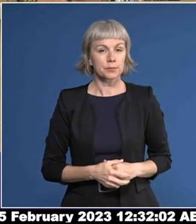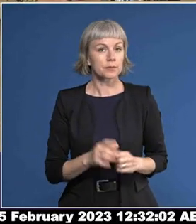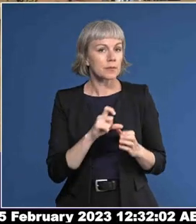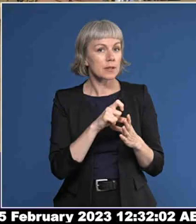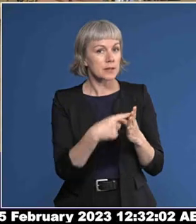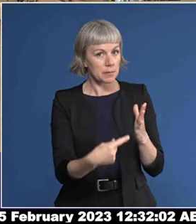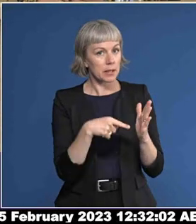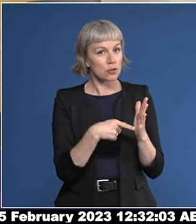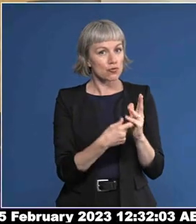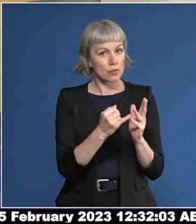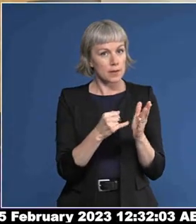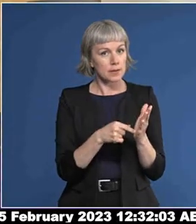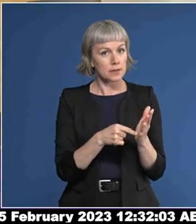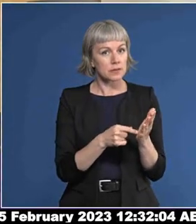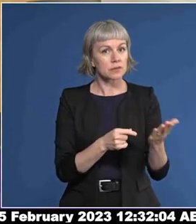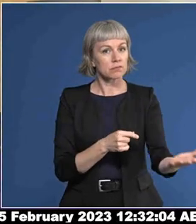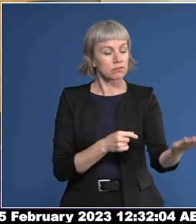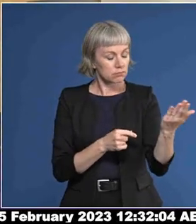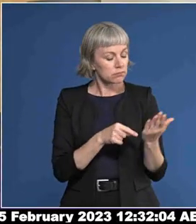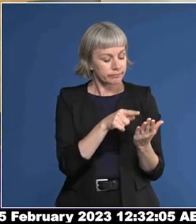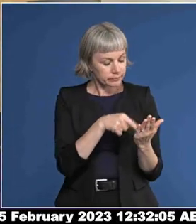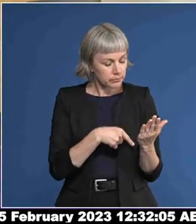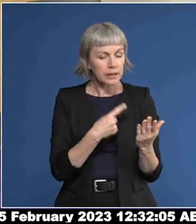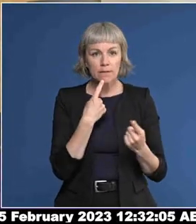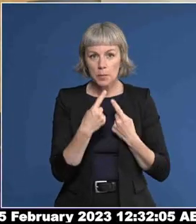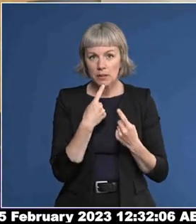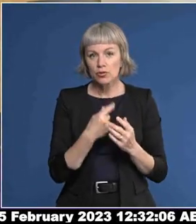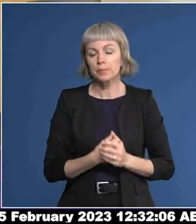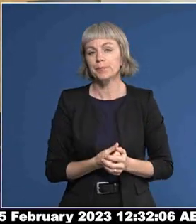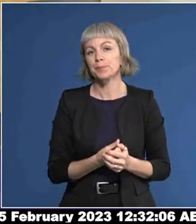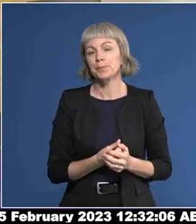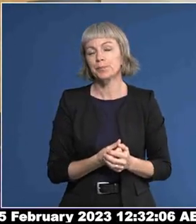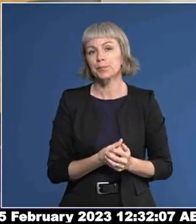response to a notice a document described as a skills matrix.